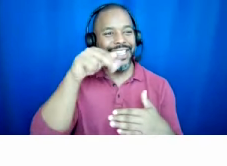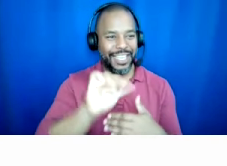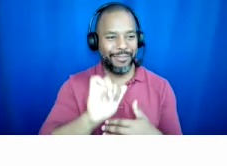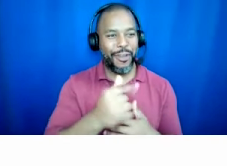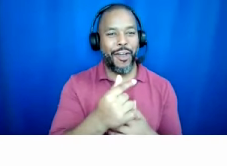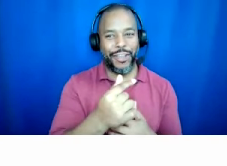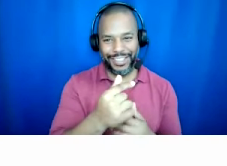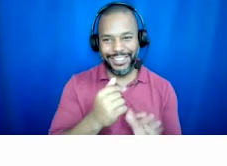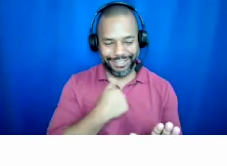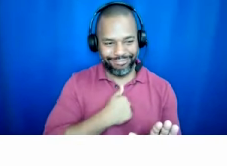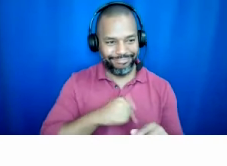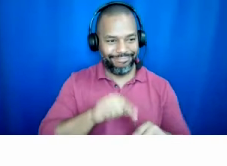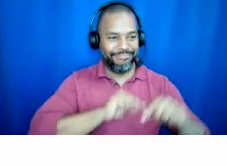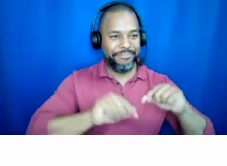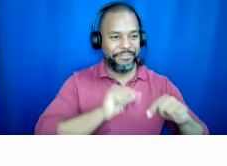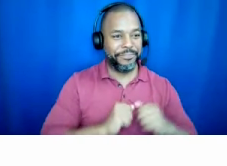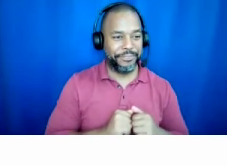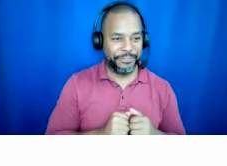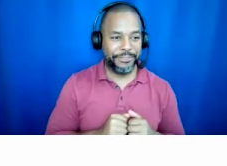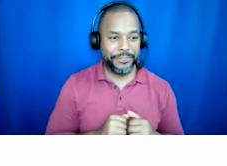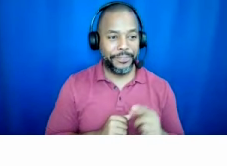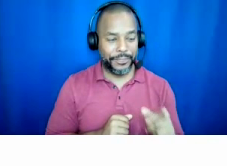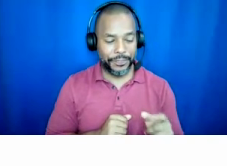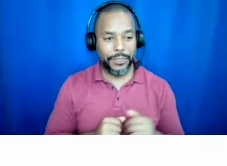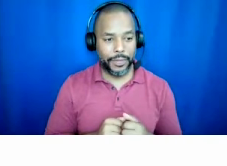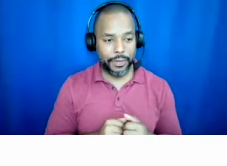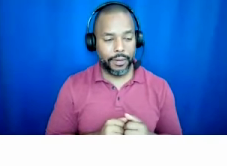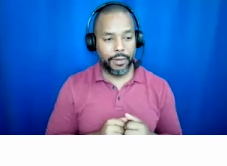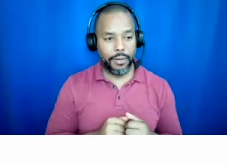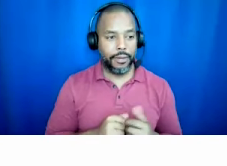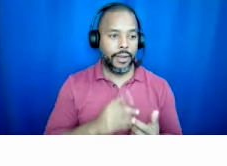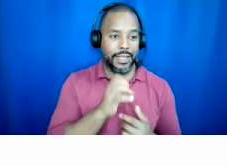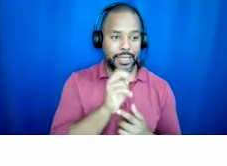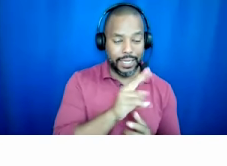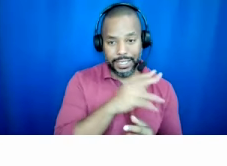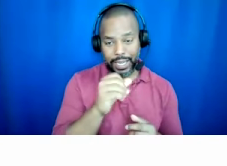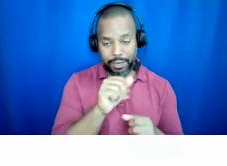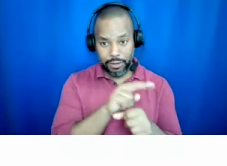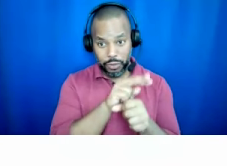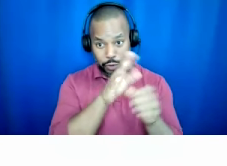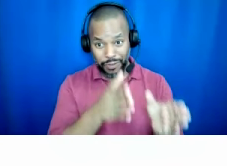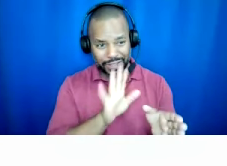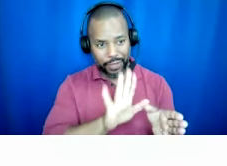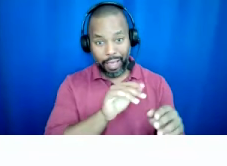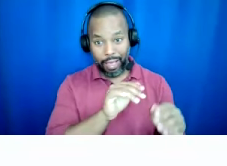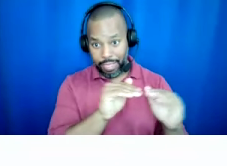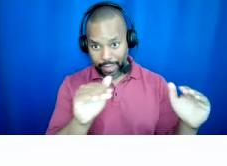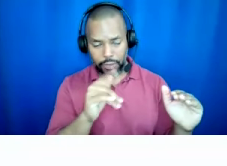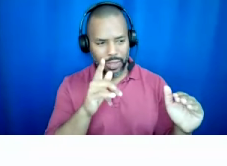We're talking through deans supervisor level. You know, how do we prioritize those?